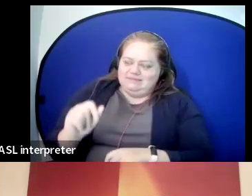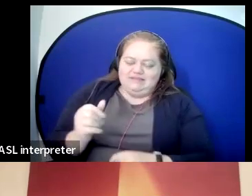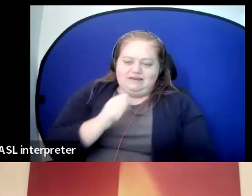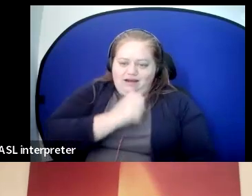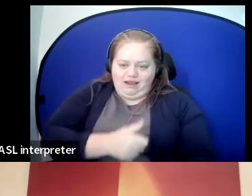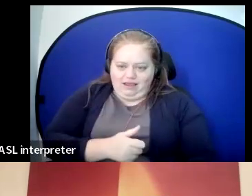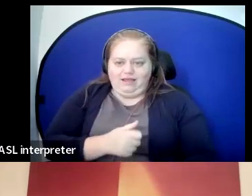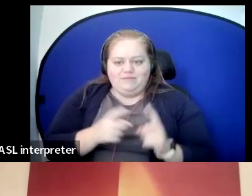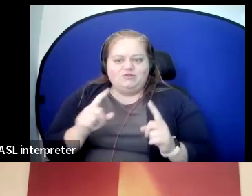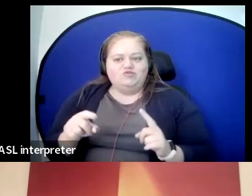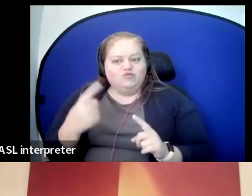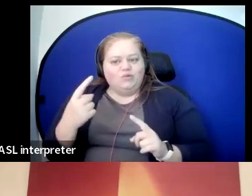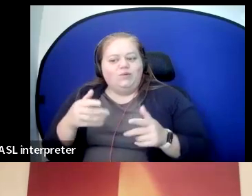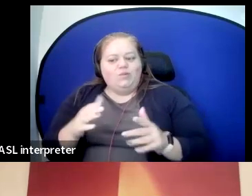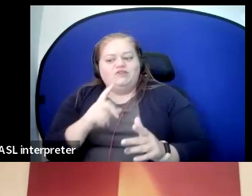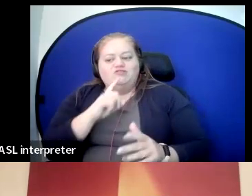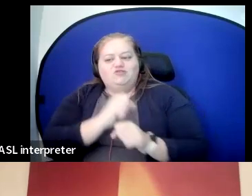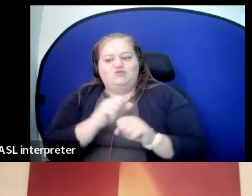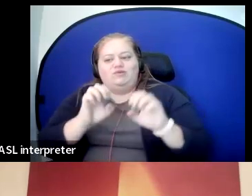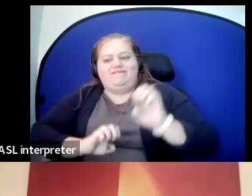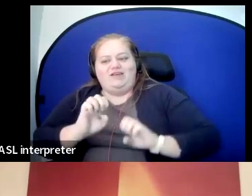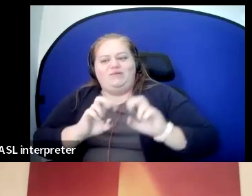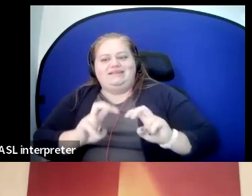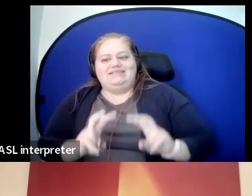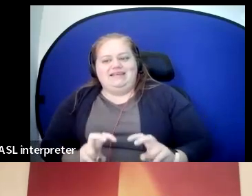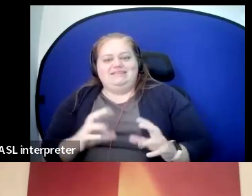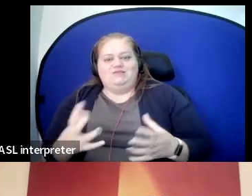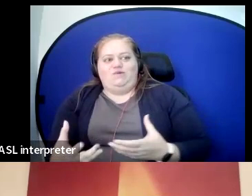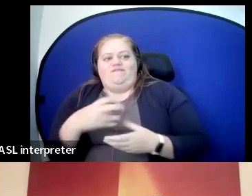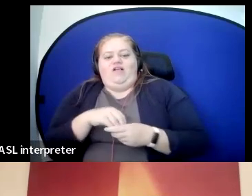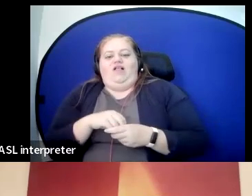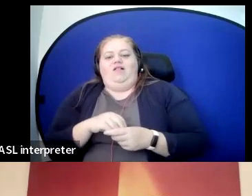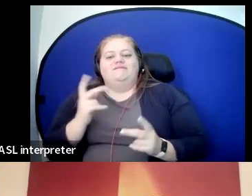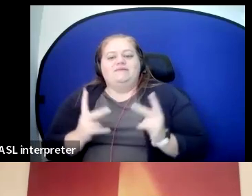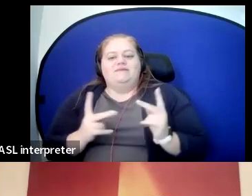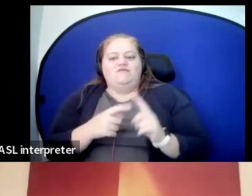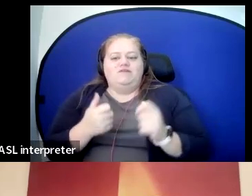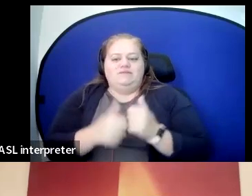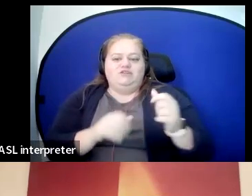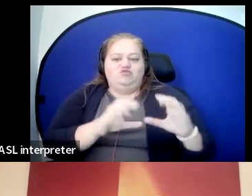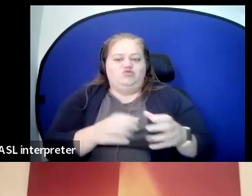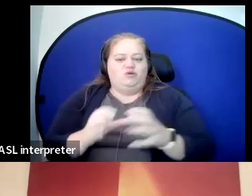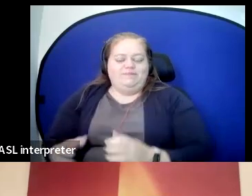And that's the only way to really fairly assess whether a document is accessible--